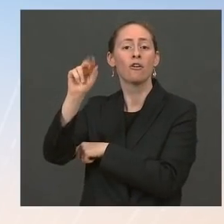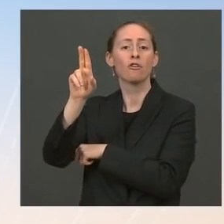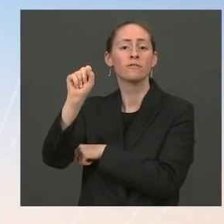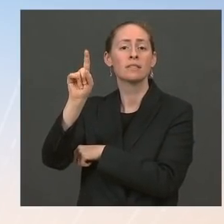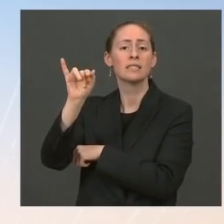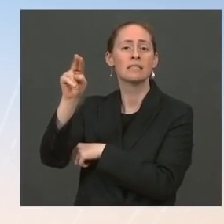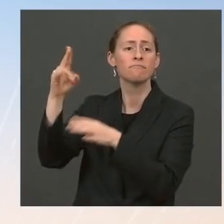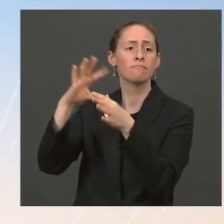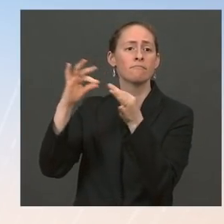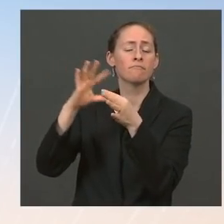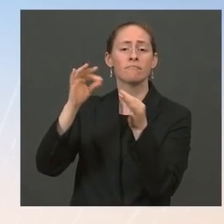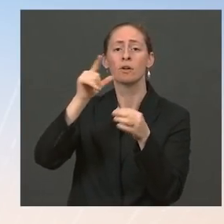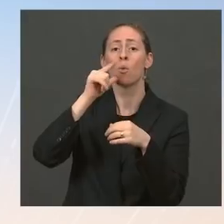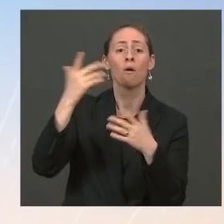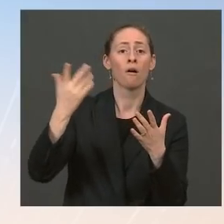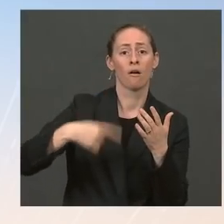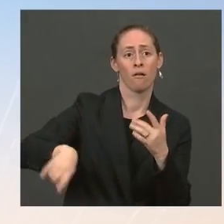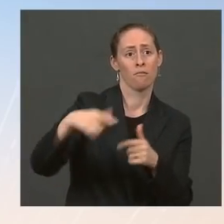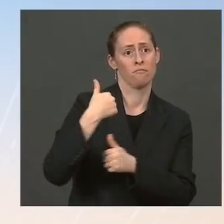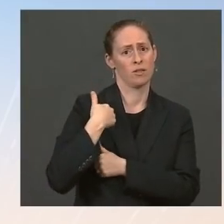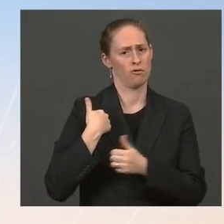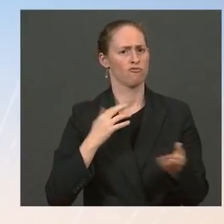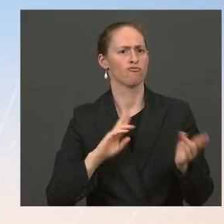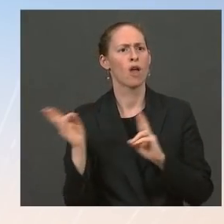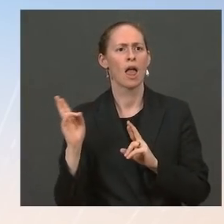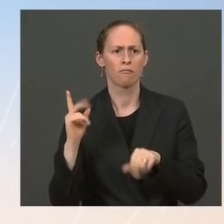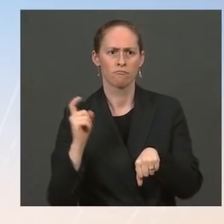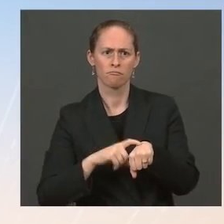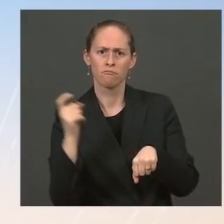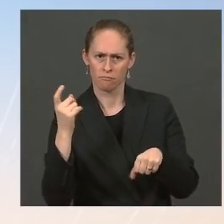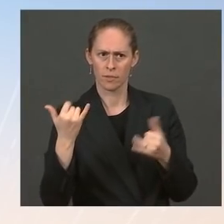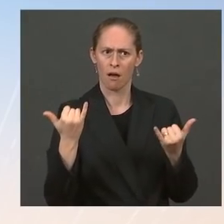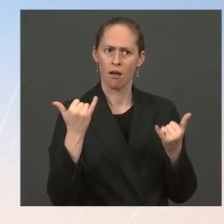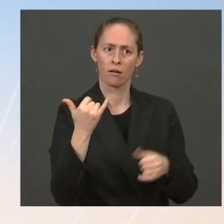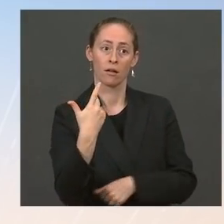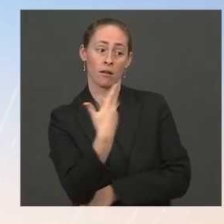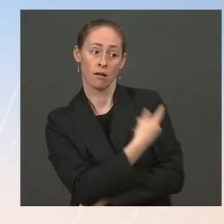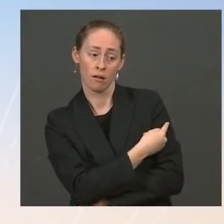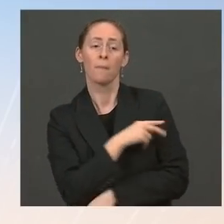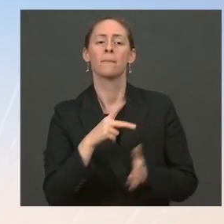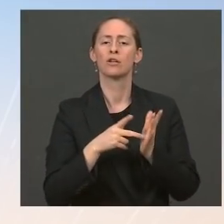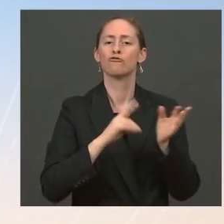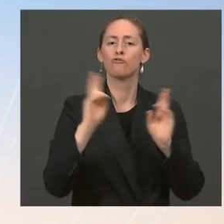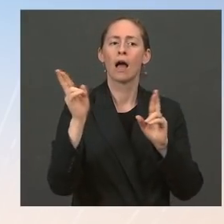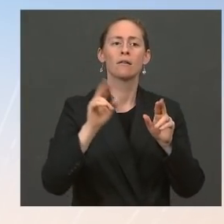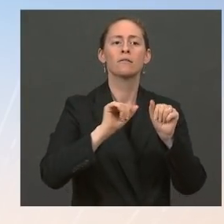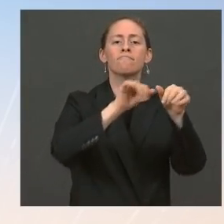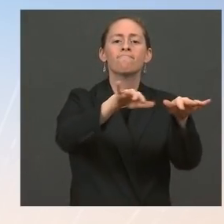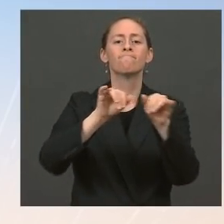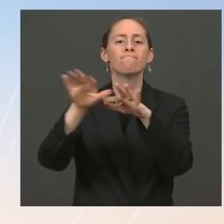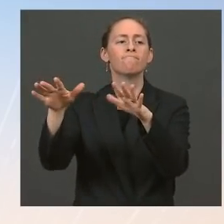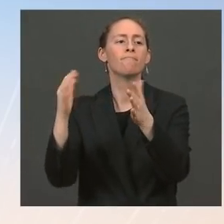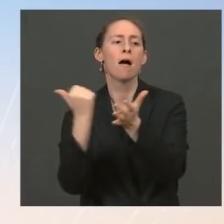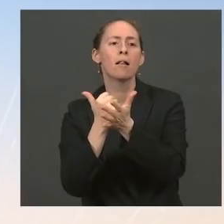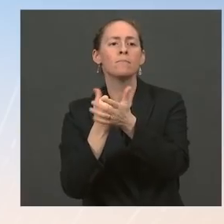And that is one of the reasons he has been so -- has led on this effort to implement this requirement